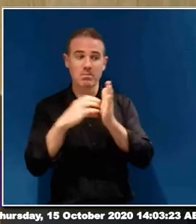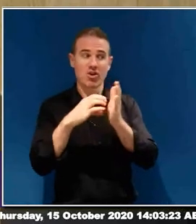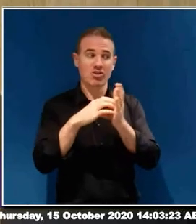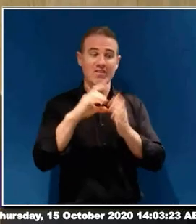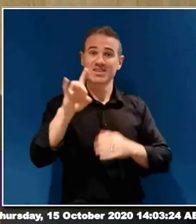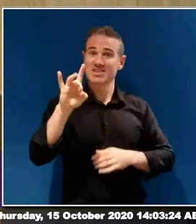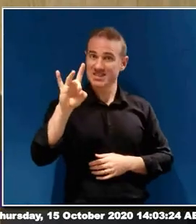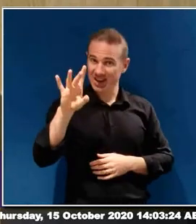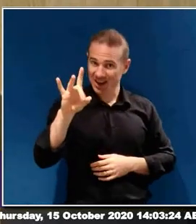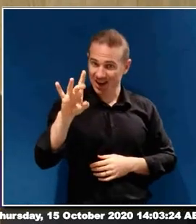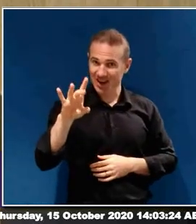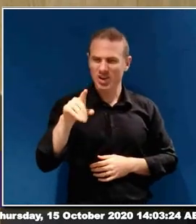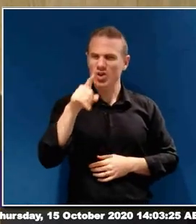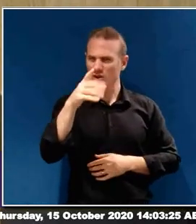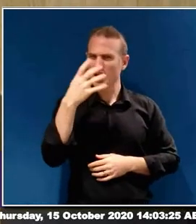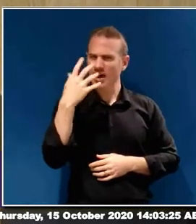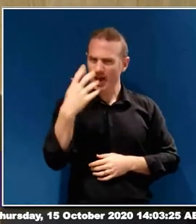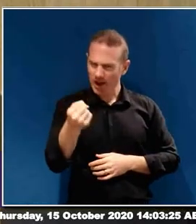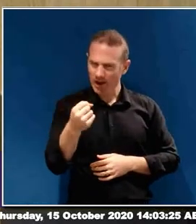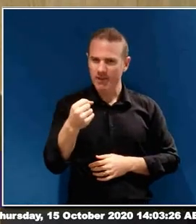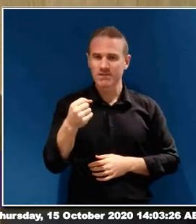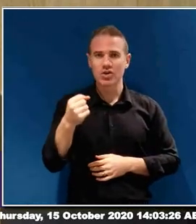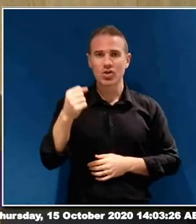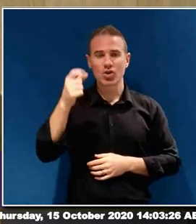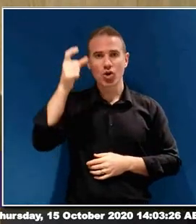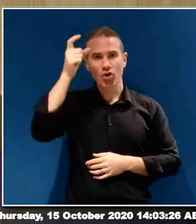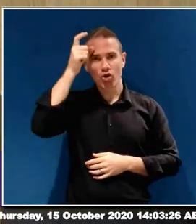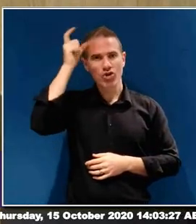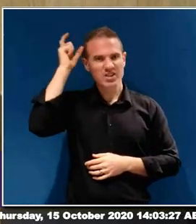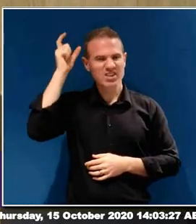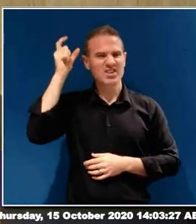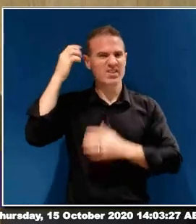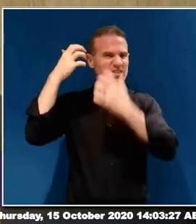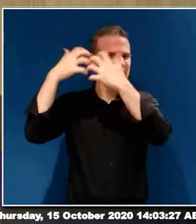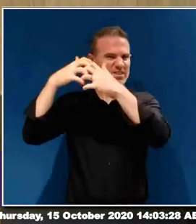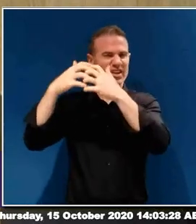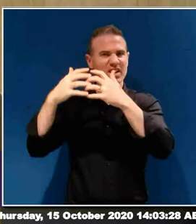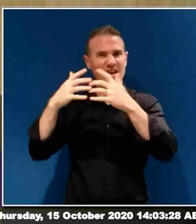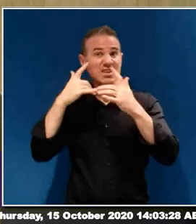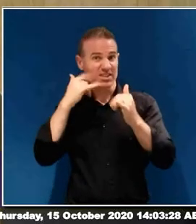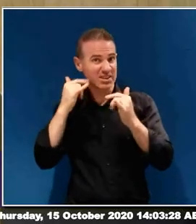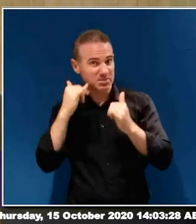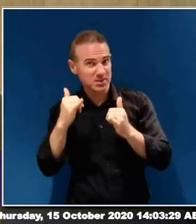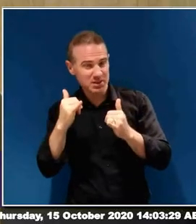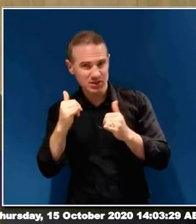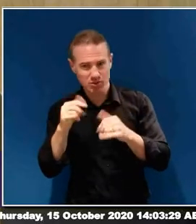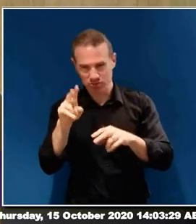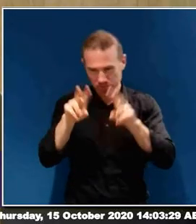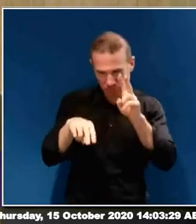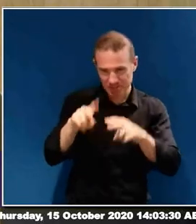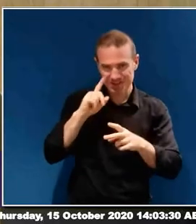And you interpreted them to determine if a student met the EAP criteria? Yes.